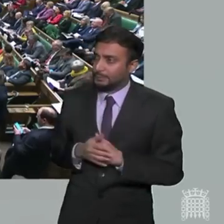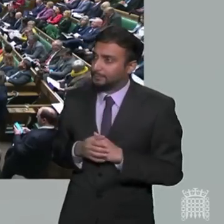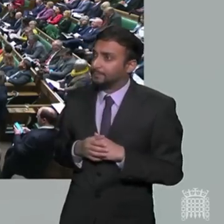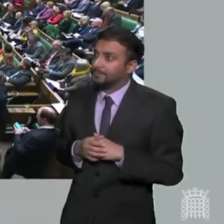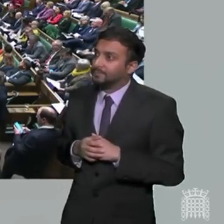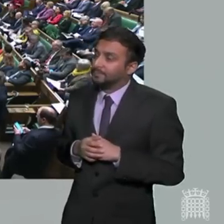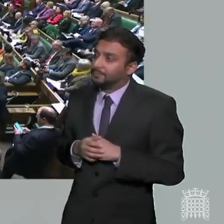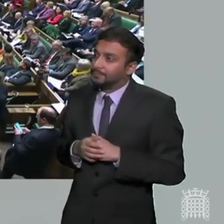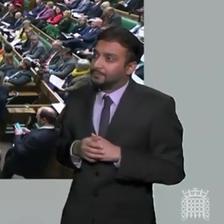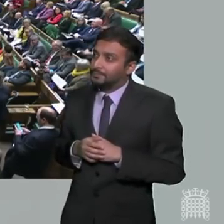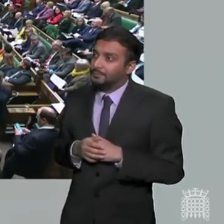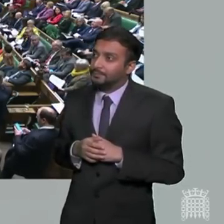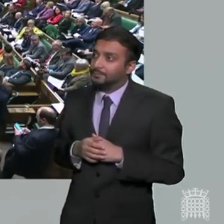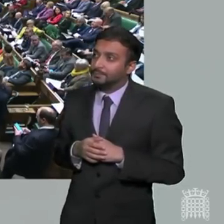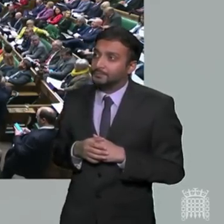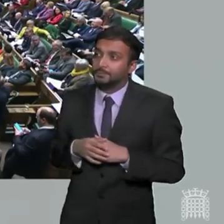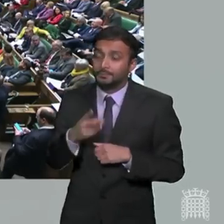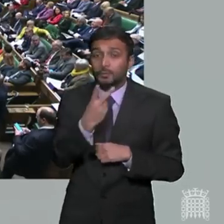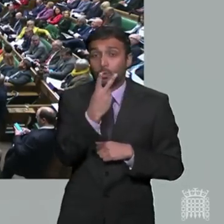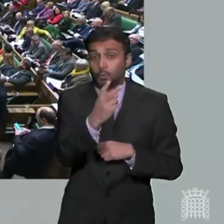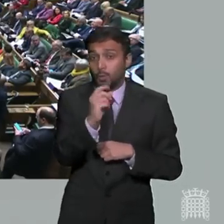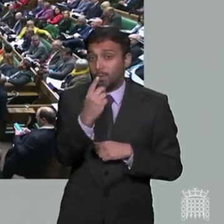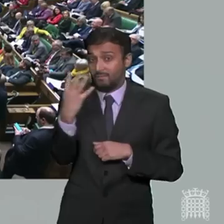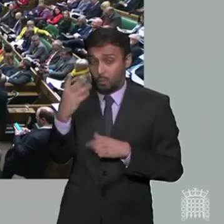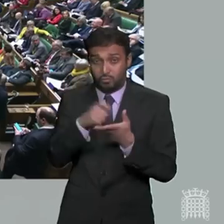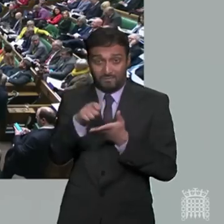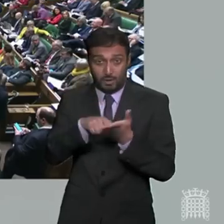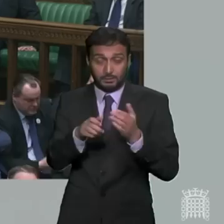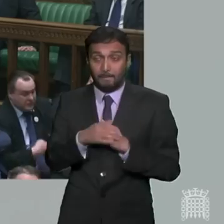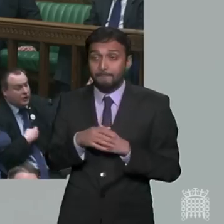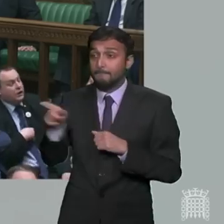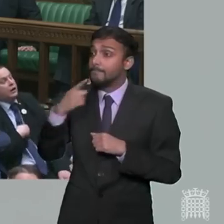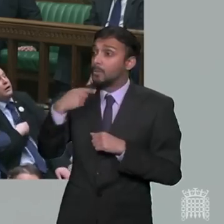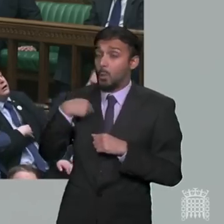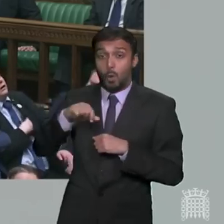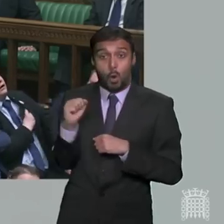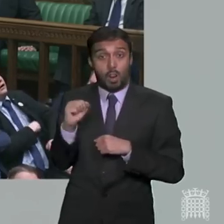During the 2014 referendum, we were told that Scotland was an equal partner in a family